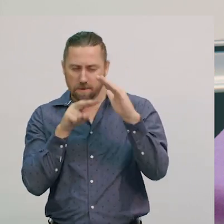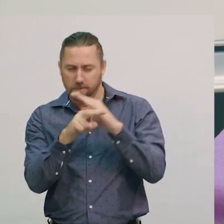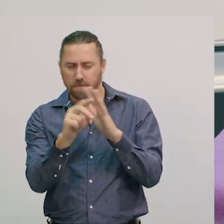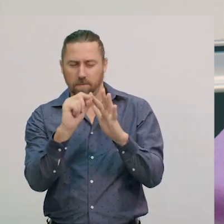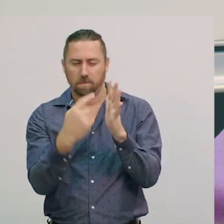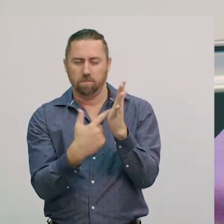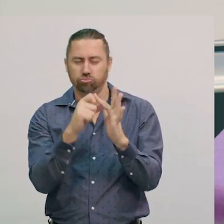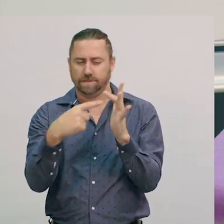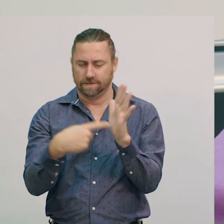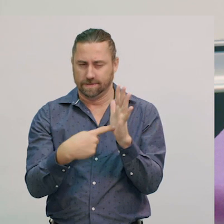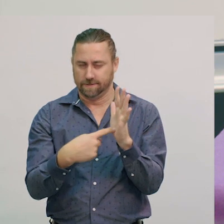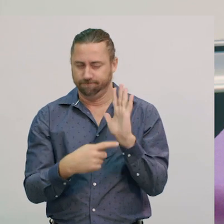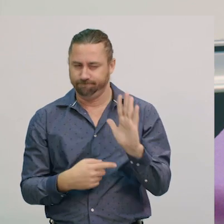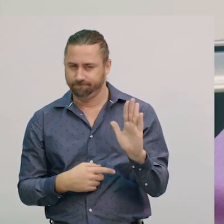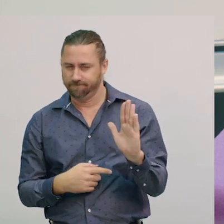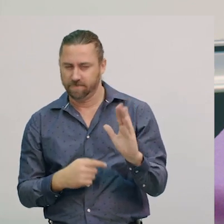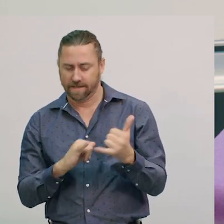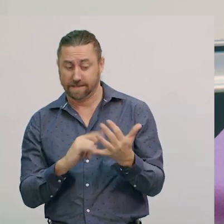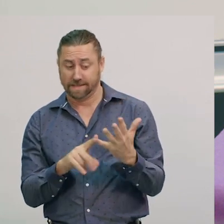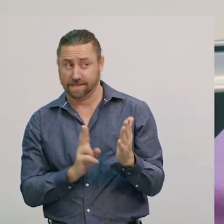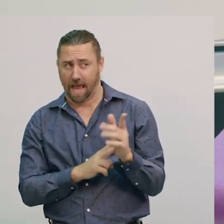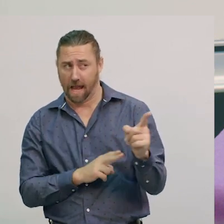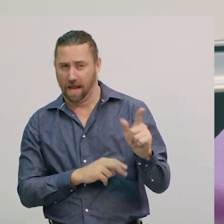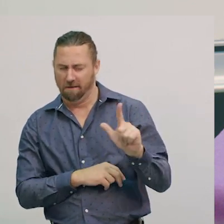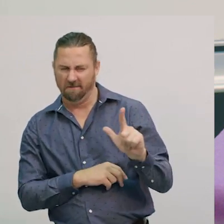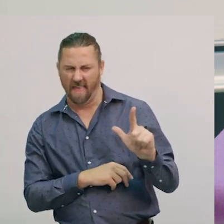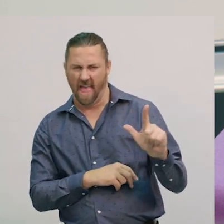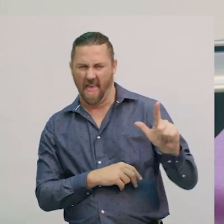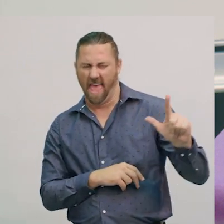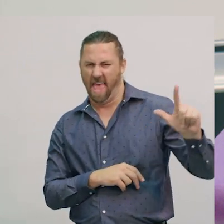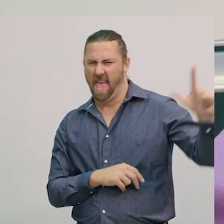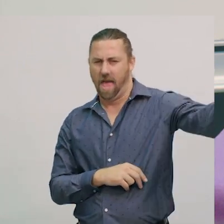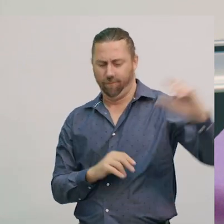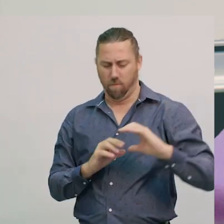I predict that the Sun must be much further away from the Earth than the Moon is,